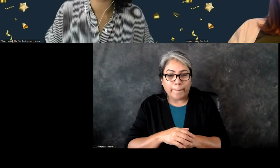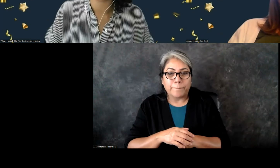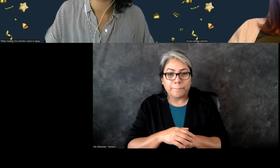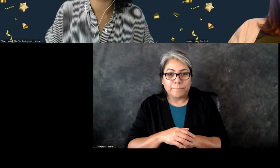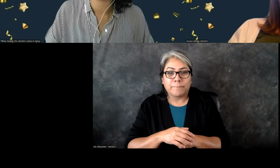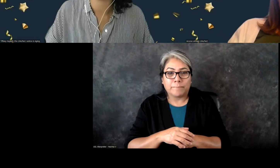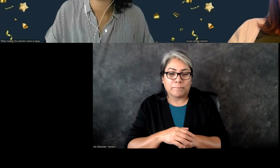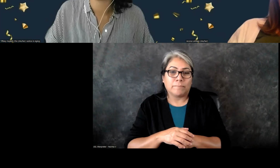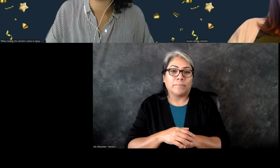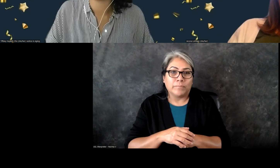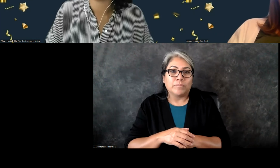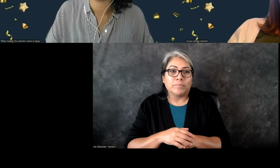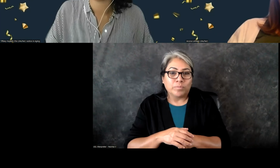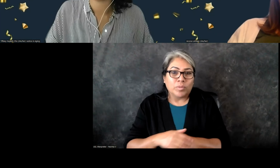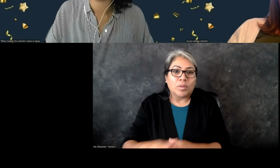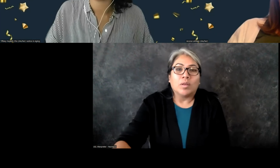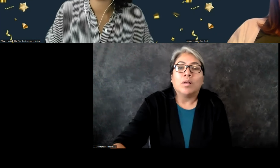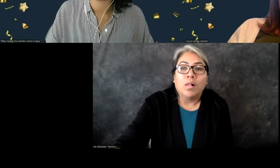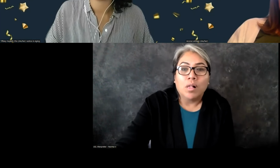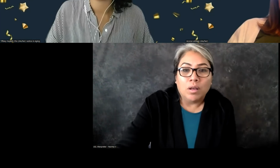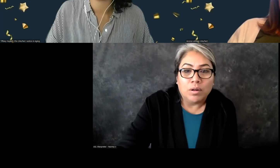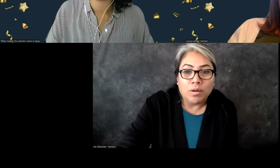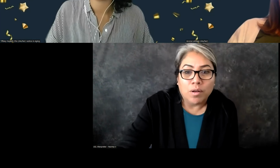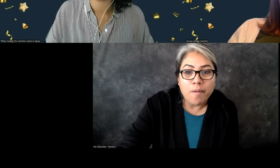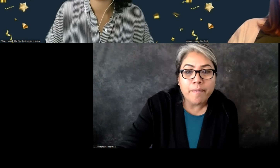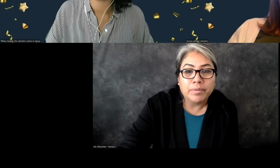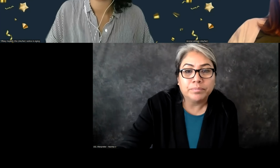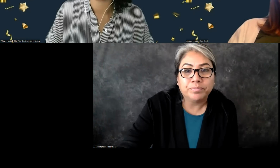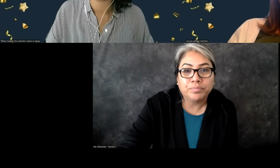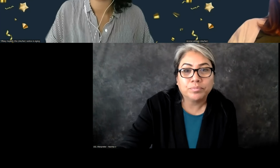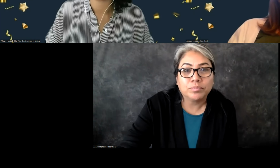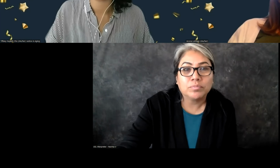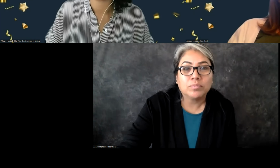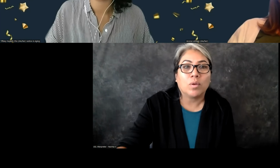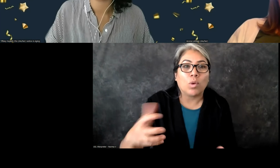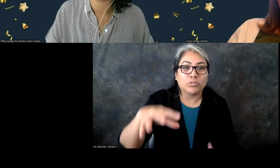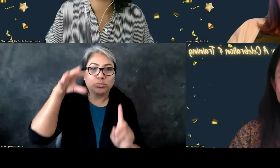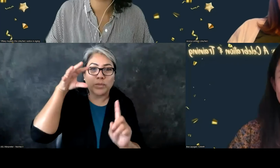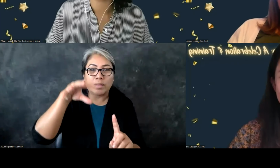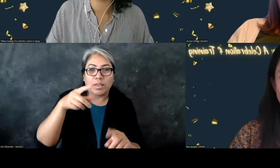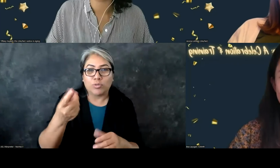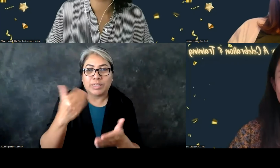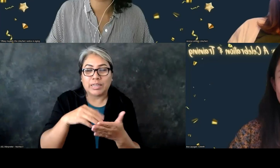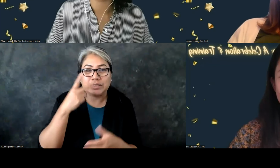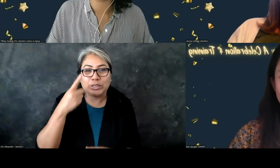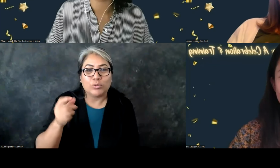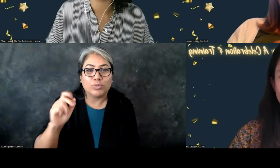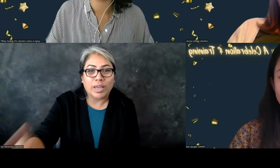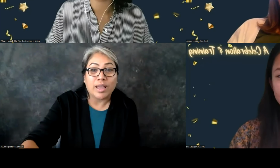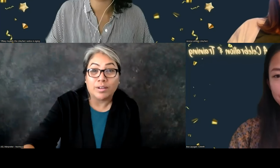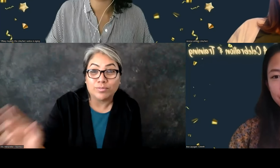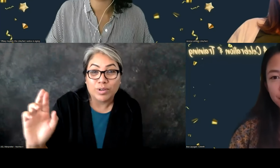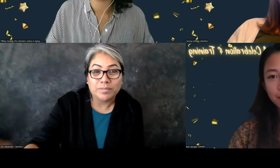enough to pay rent. » No. We definitely want to fight that. » JESSICA LEHMAN: Yes. Thank you. » Was that Bea?